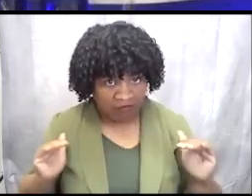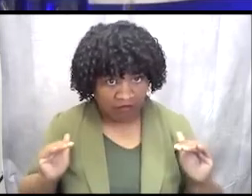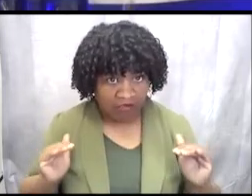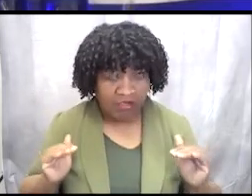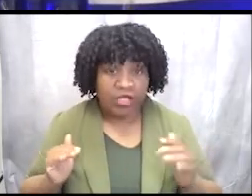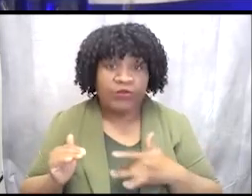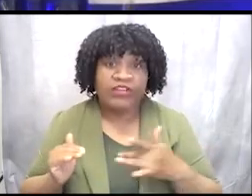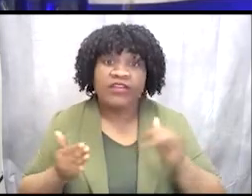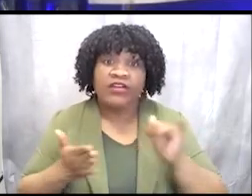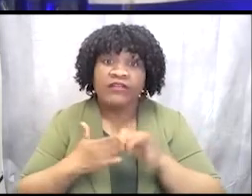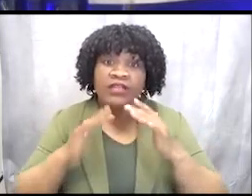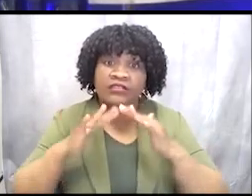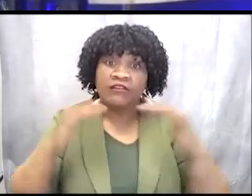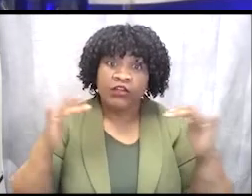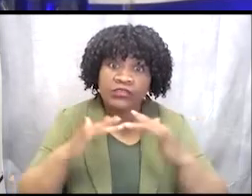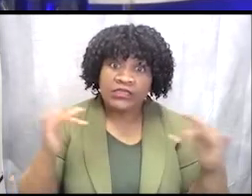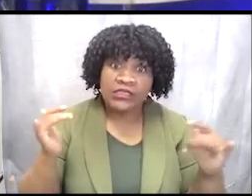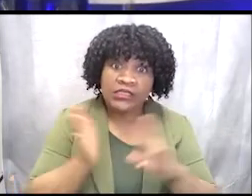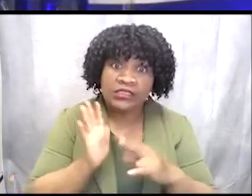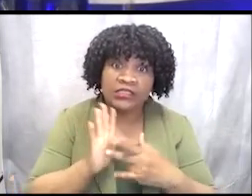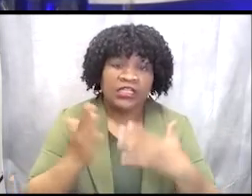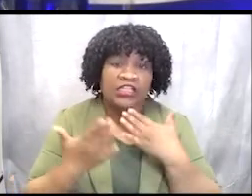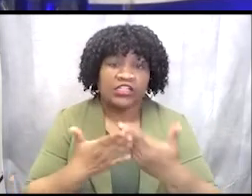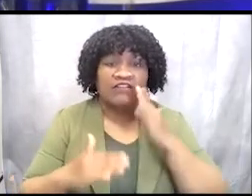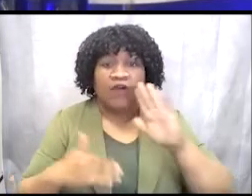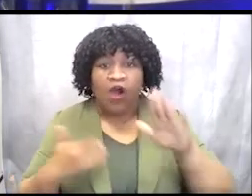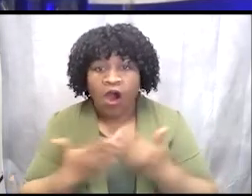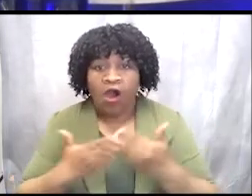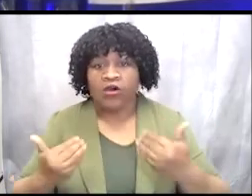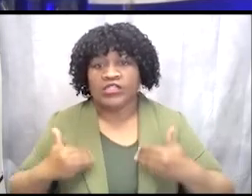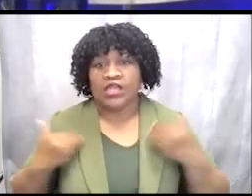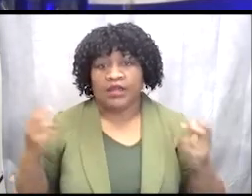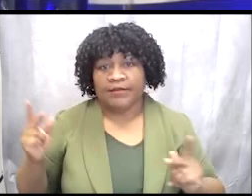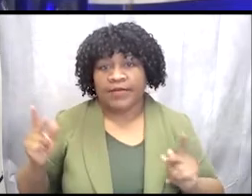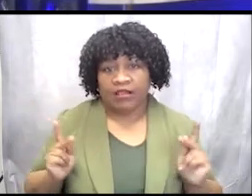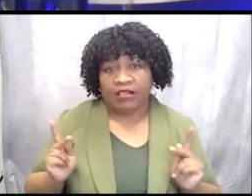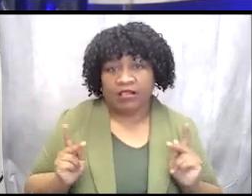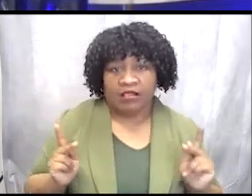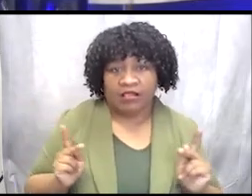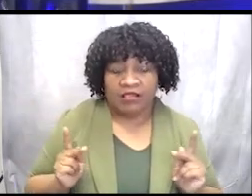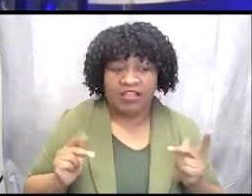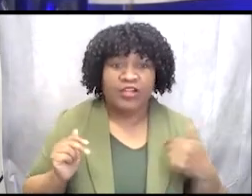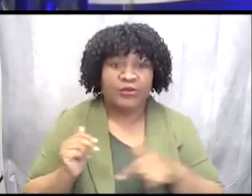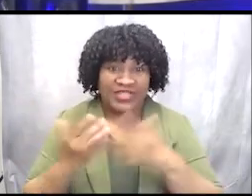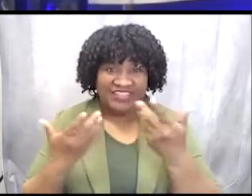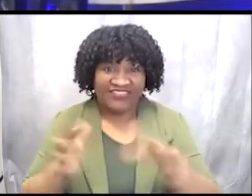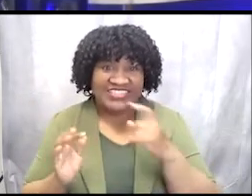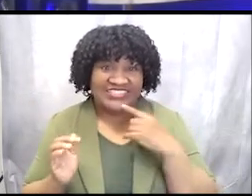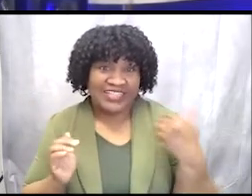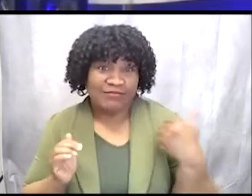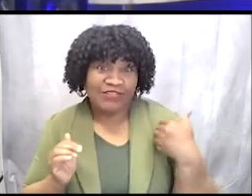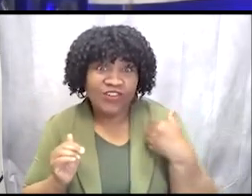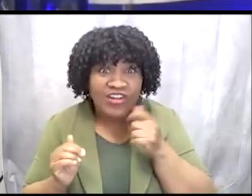that diversity is good for all young people. We have said that it's not just